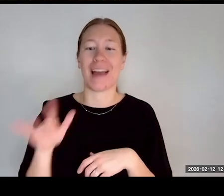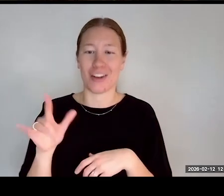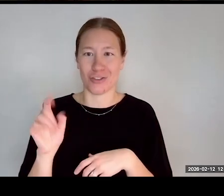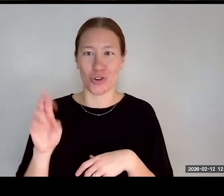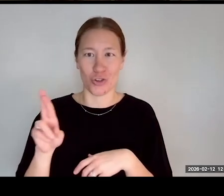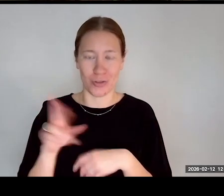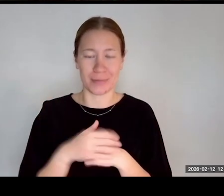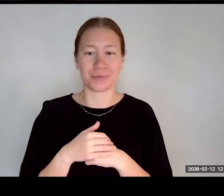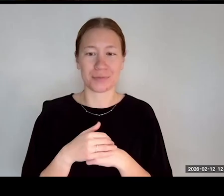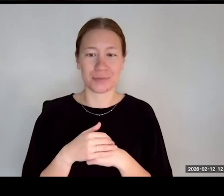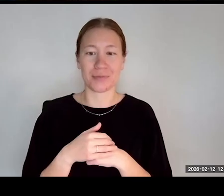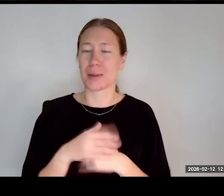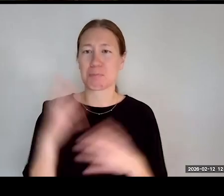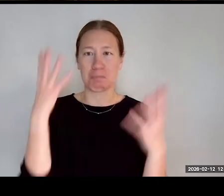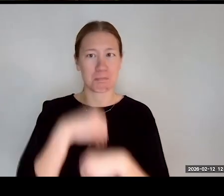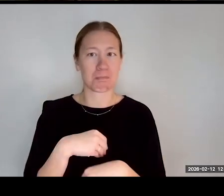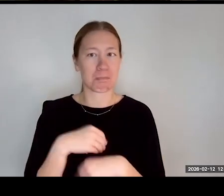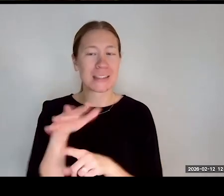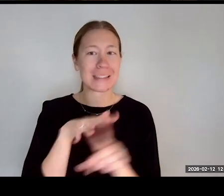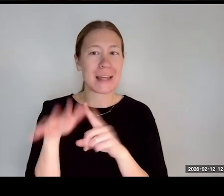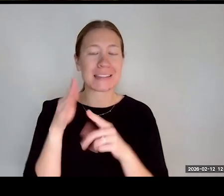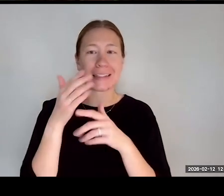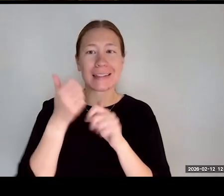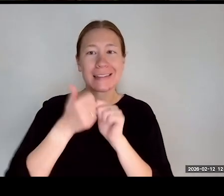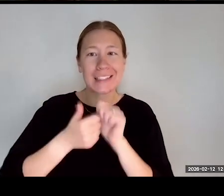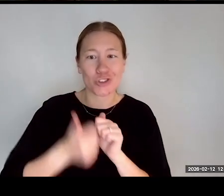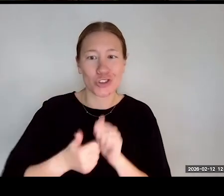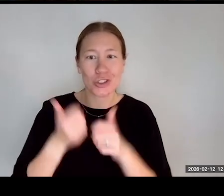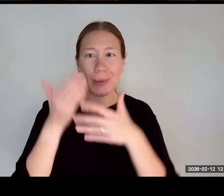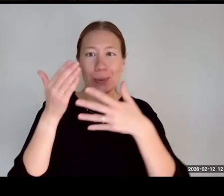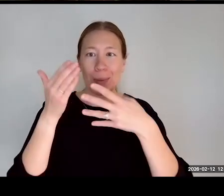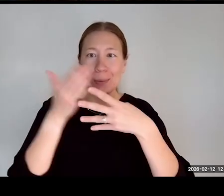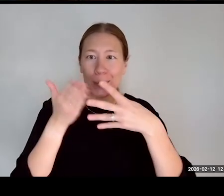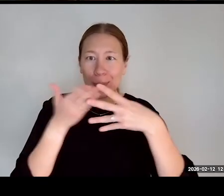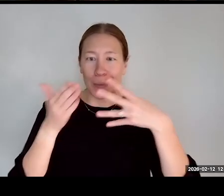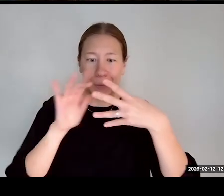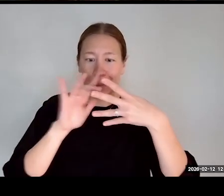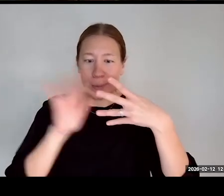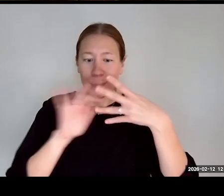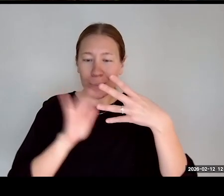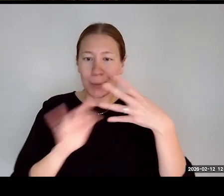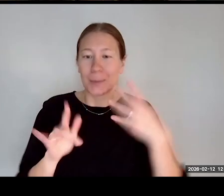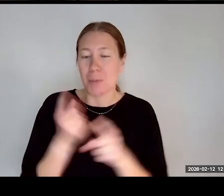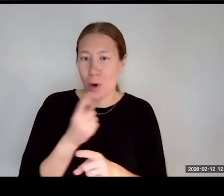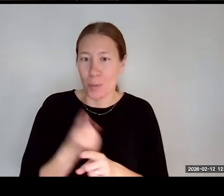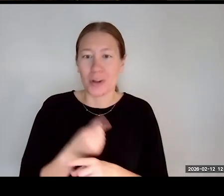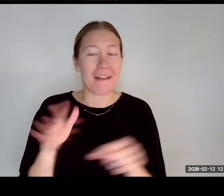I now have lovely spacing between my list items and I still have a complete list that will be interpreted correctly by assistive technology.